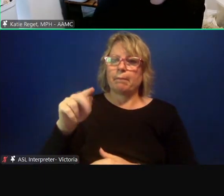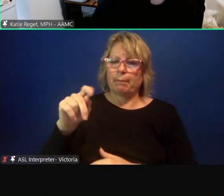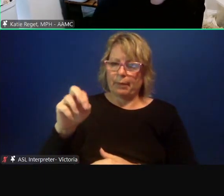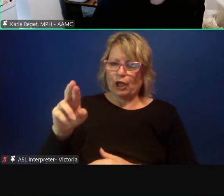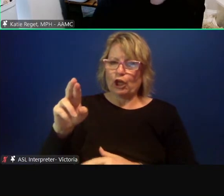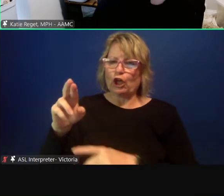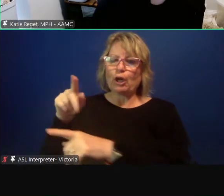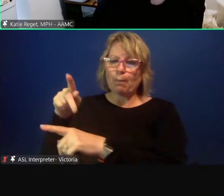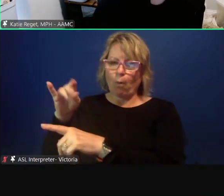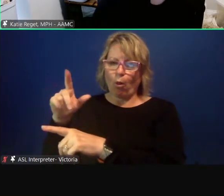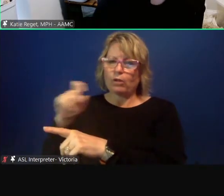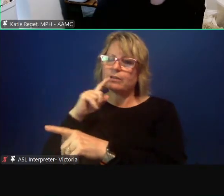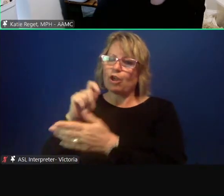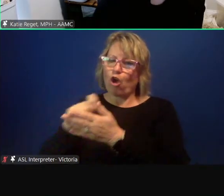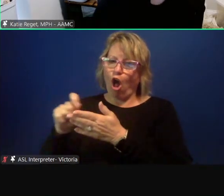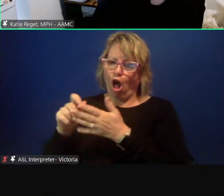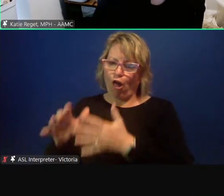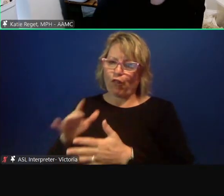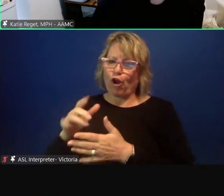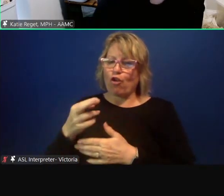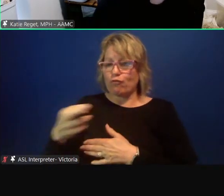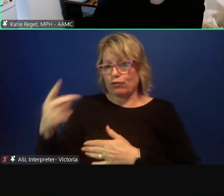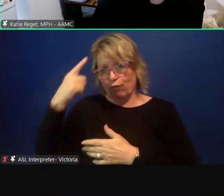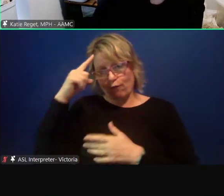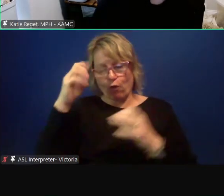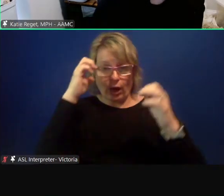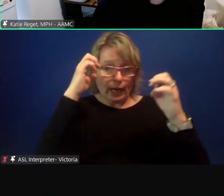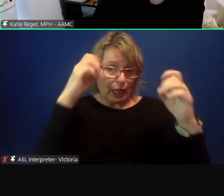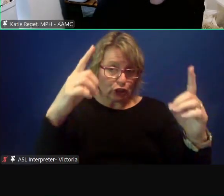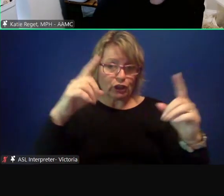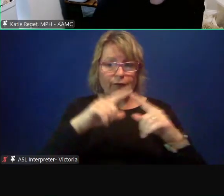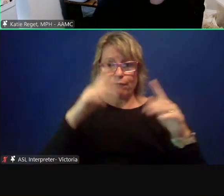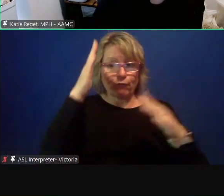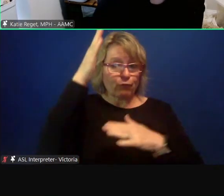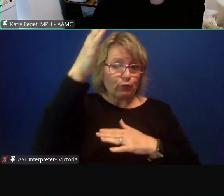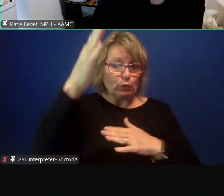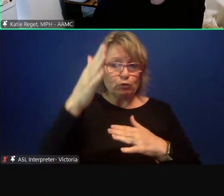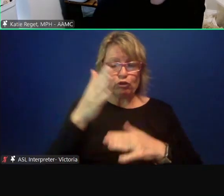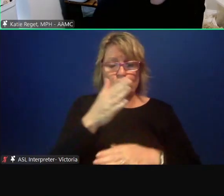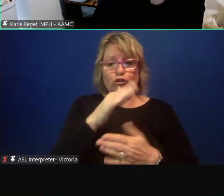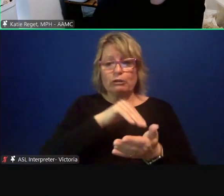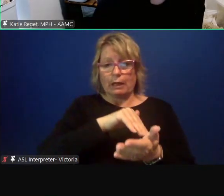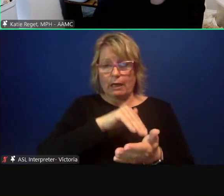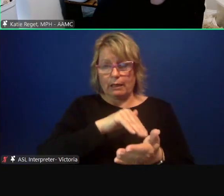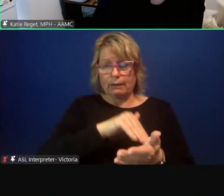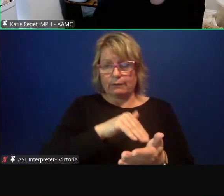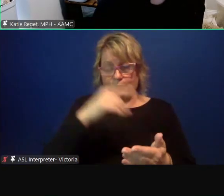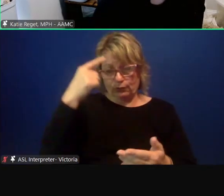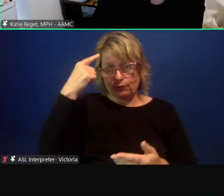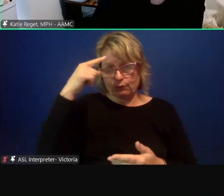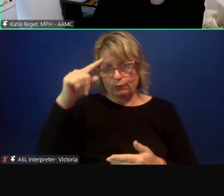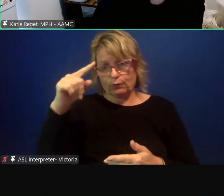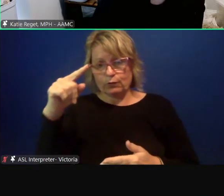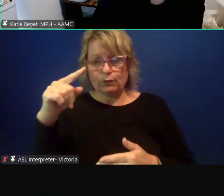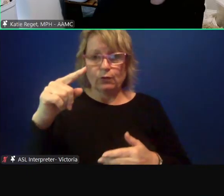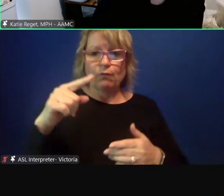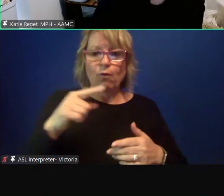and a great resources for educating the future providers for proper service and understanding